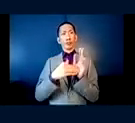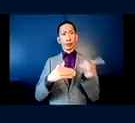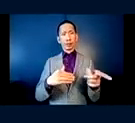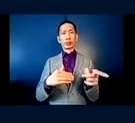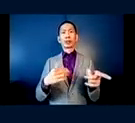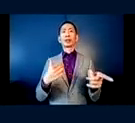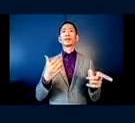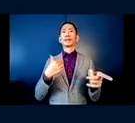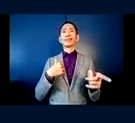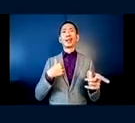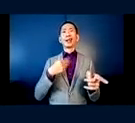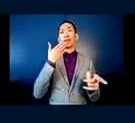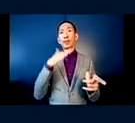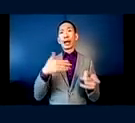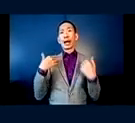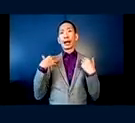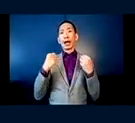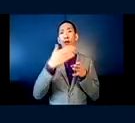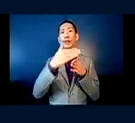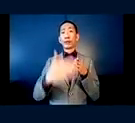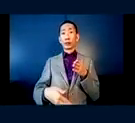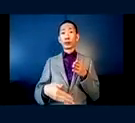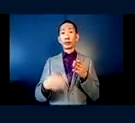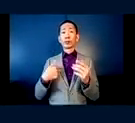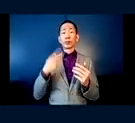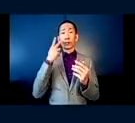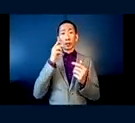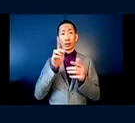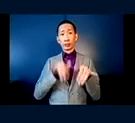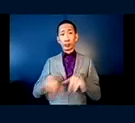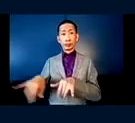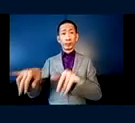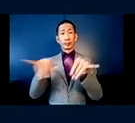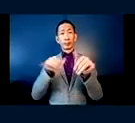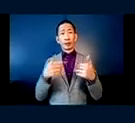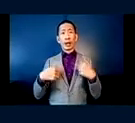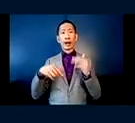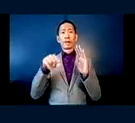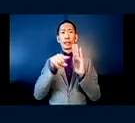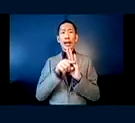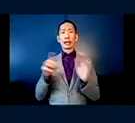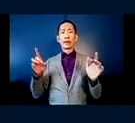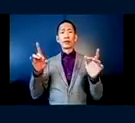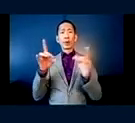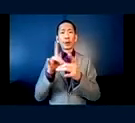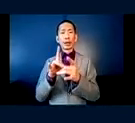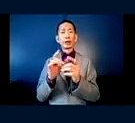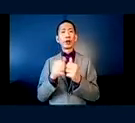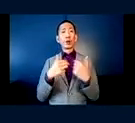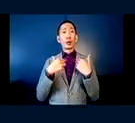OF BEING DISCRIMINATED AGAINST, IT LED TO POOR HEALTH OUTCOMES FOR THE PATIENT. ACROSS THE BOARD YOU SEE